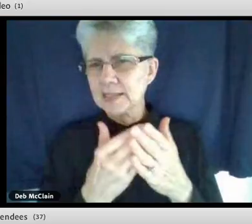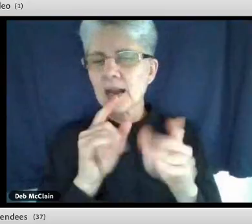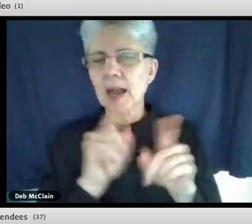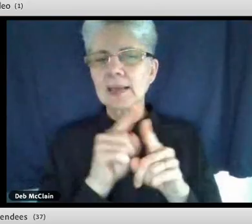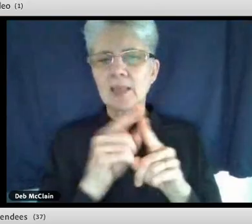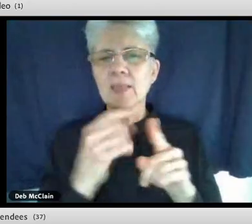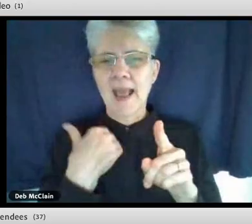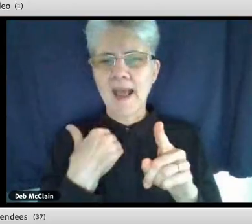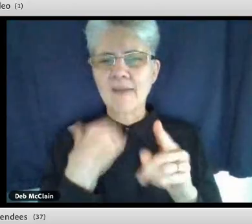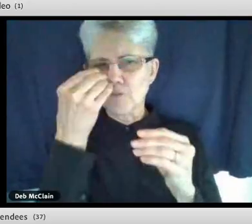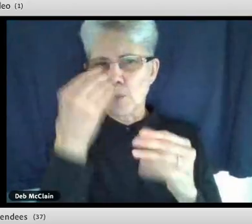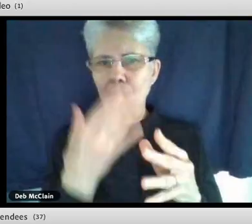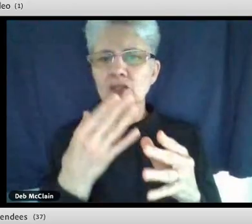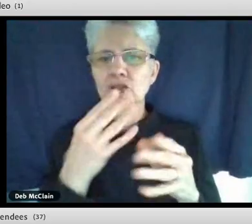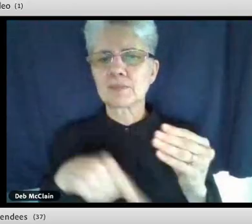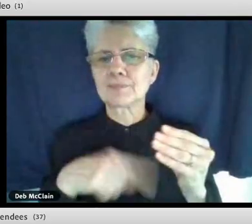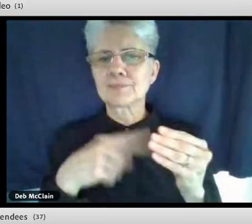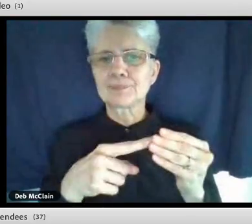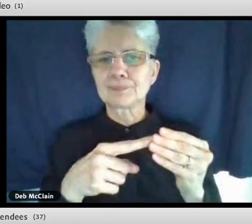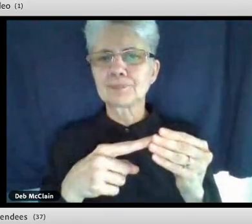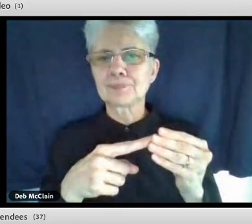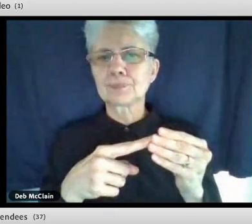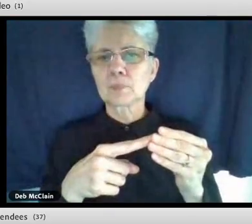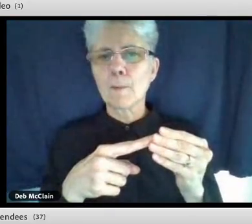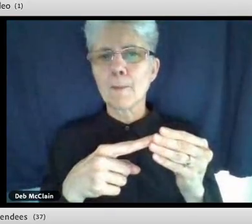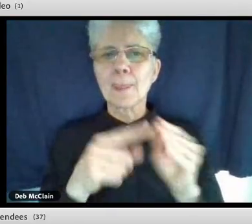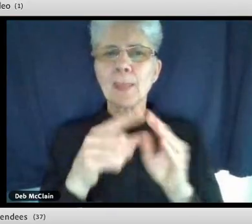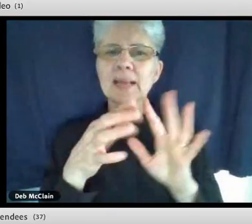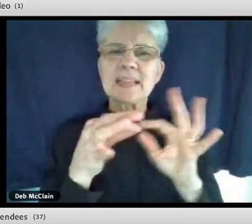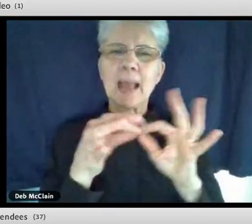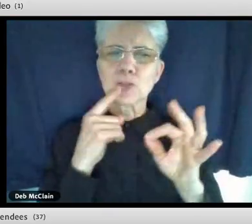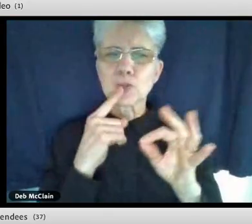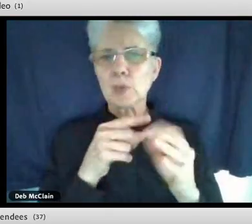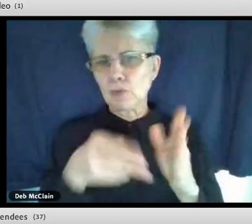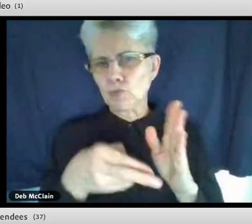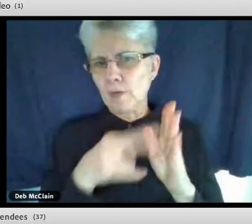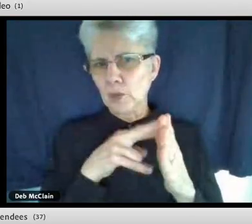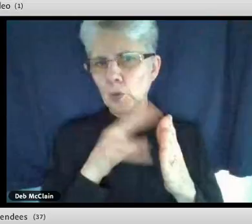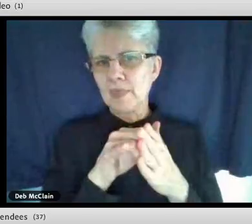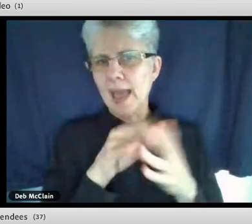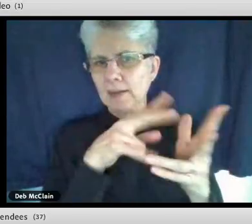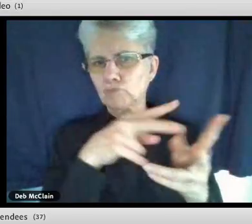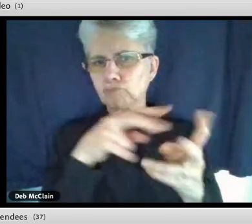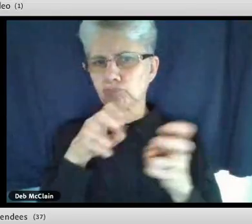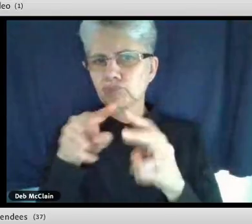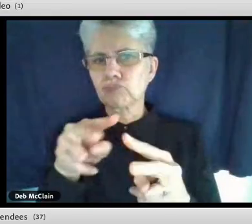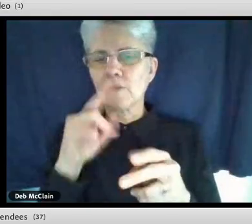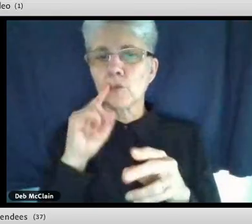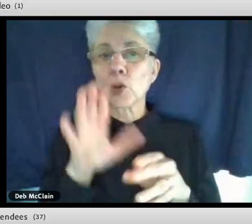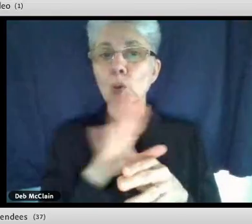Again, they've got some information here, you know, some statements that you can reuse, that kind of thing.